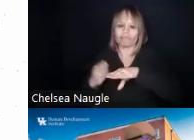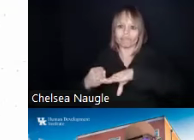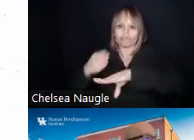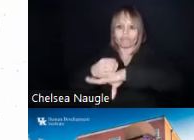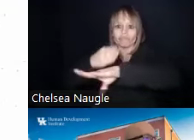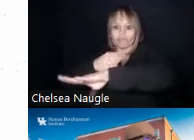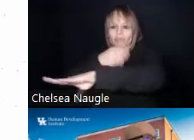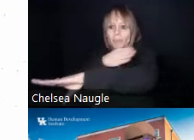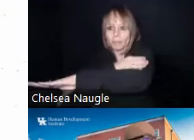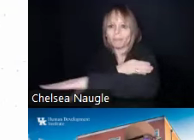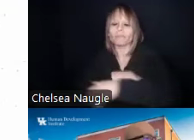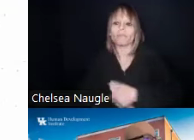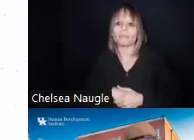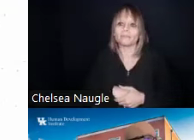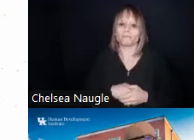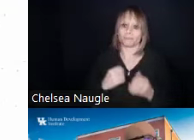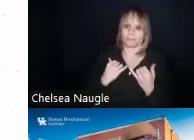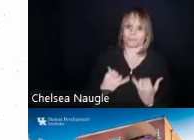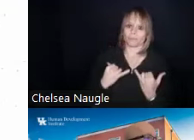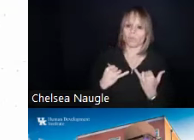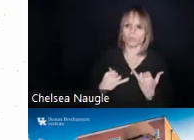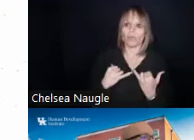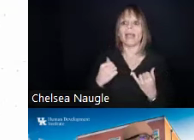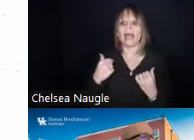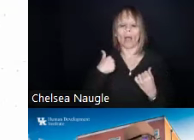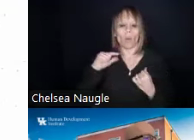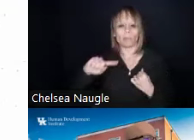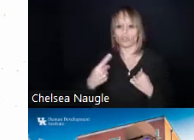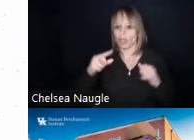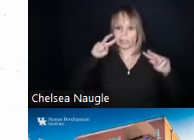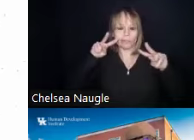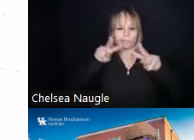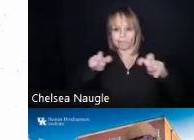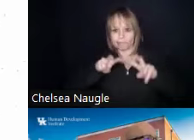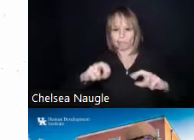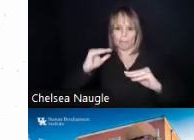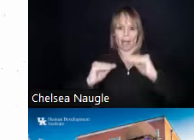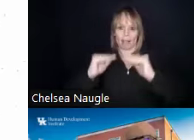a point in the study I'm not going to track anything but balance anymore because some of the other findings are so robust and so well supported in the